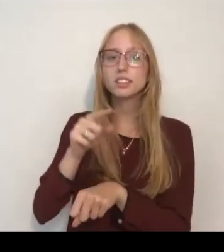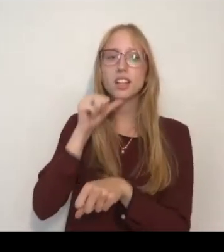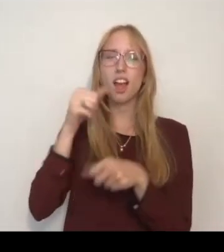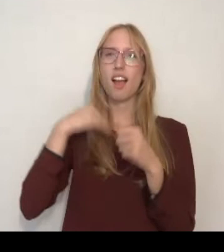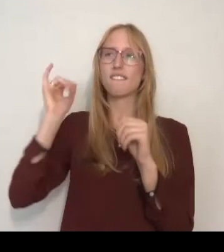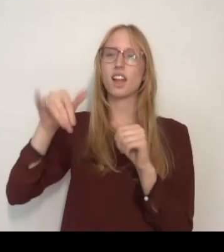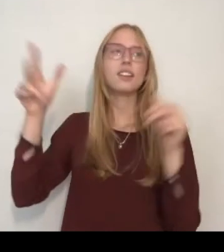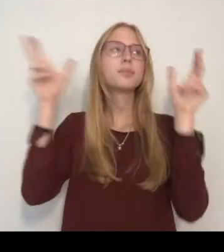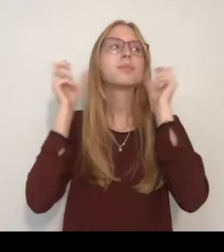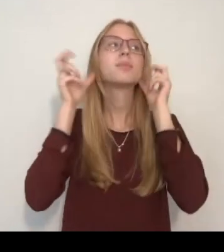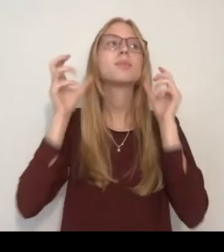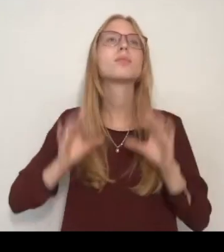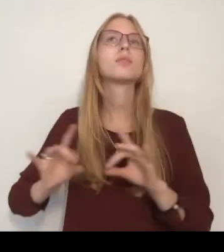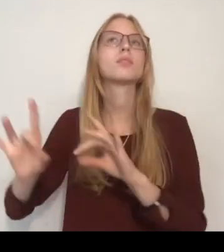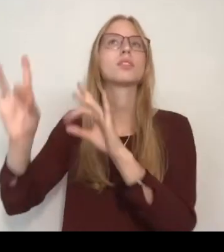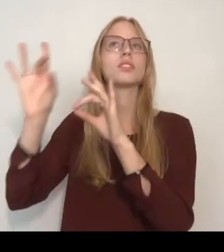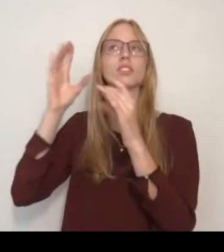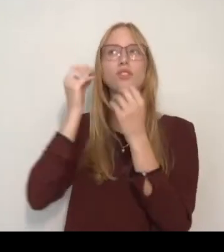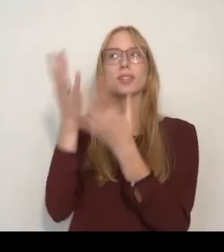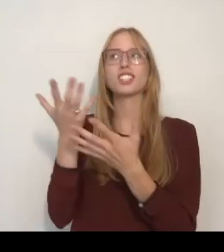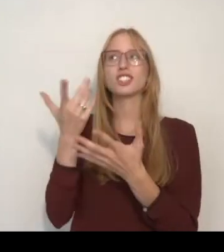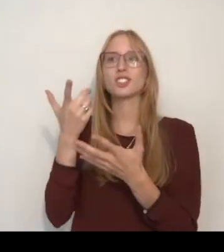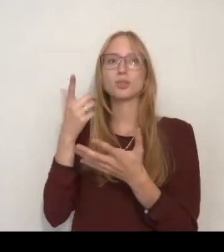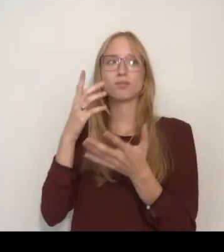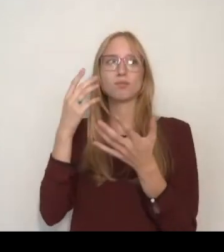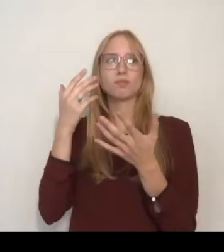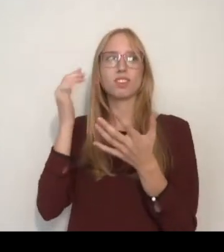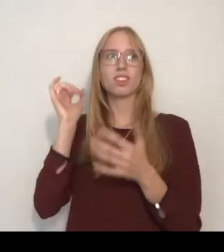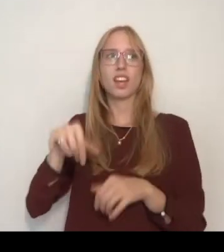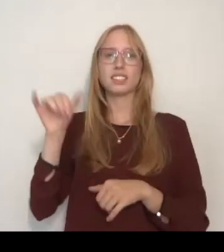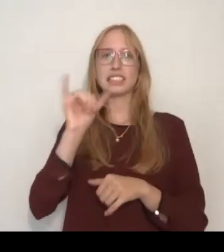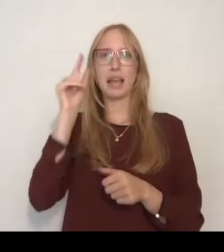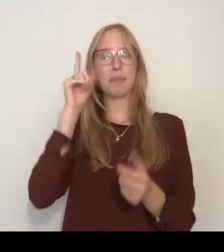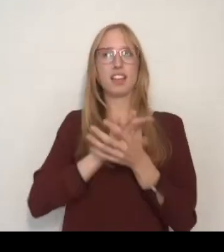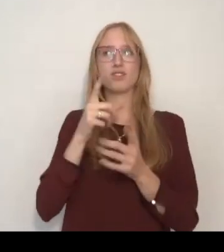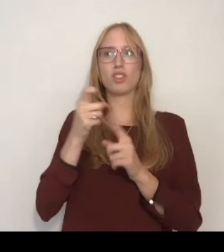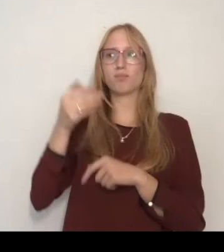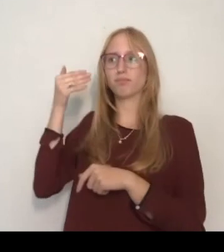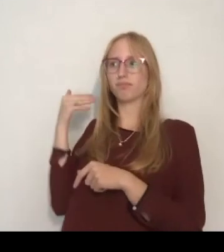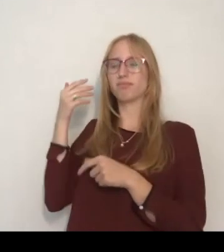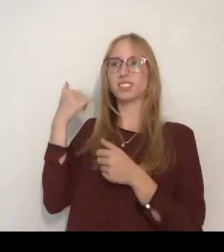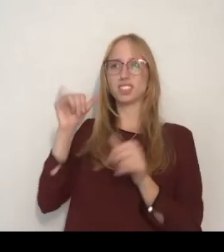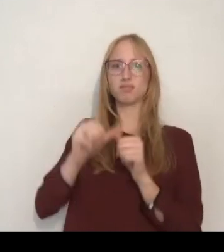or to their own medical appointments and they don't have that incidental learning to acquire the correct information. They might have those same beliefs